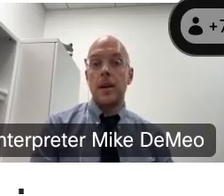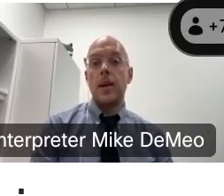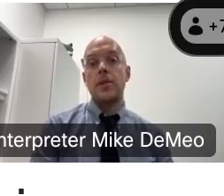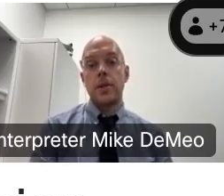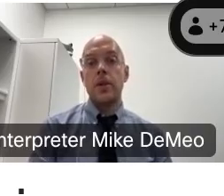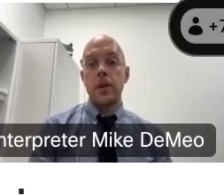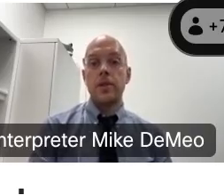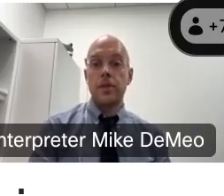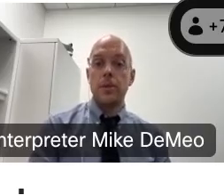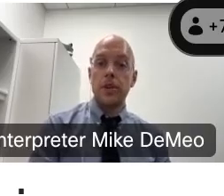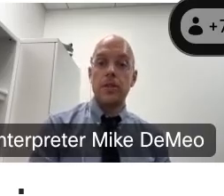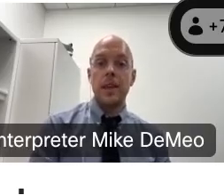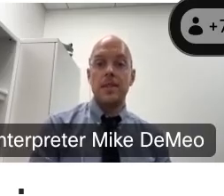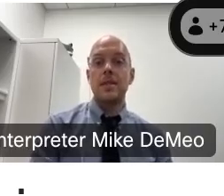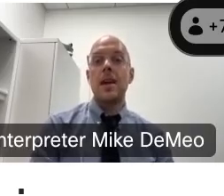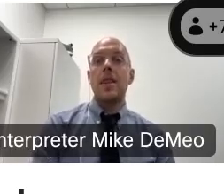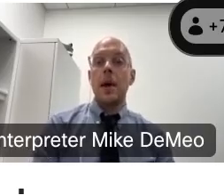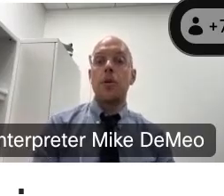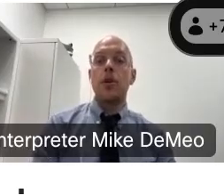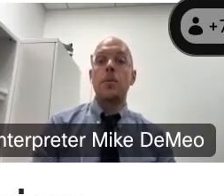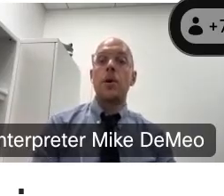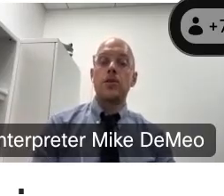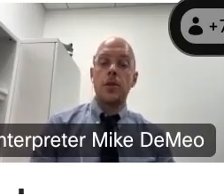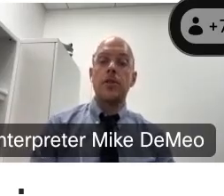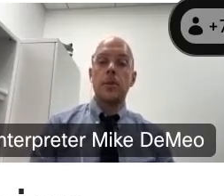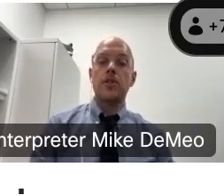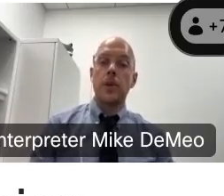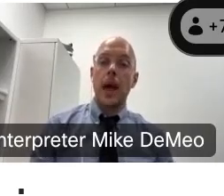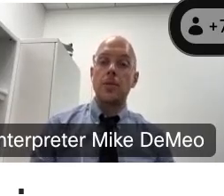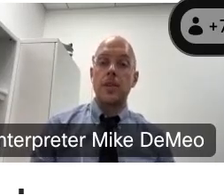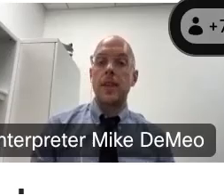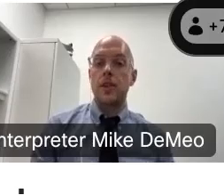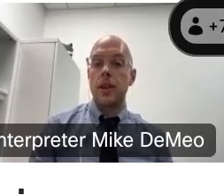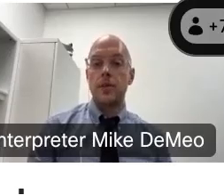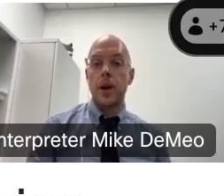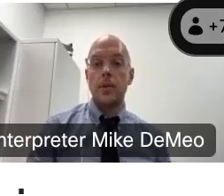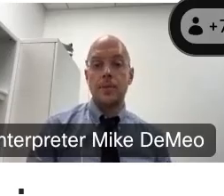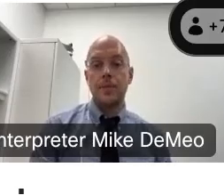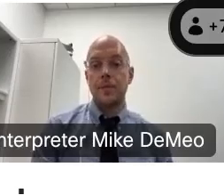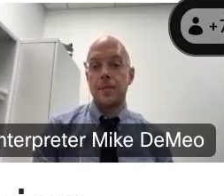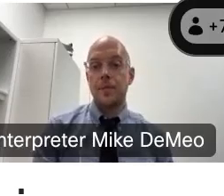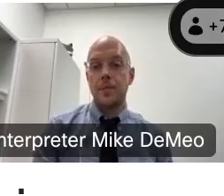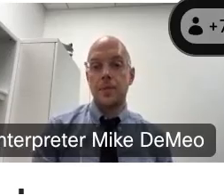Are under certain circumstances that program should also be shown with captions on the internet as well.